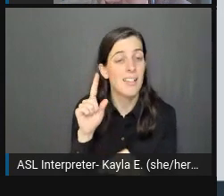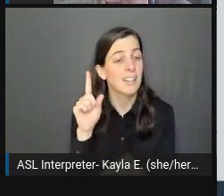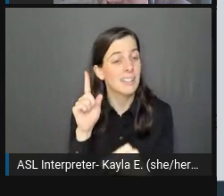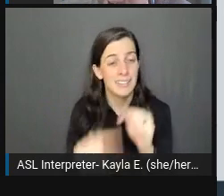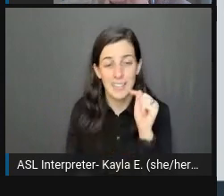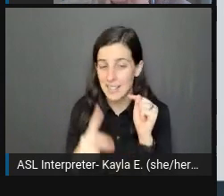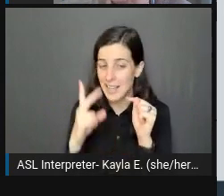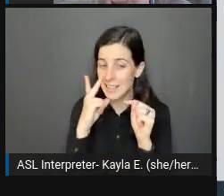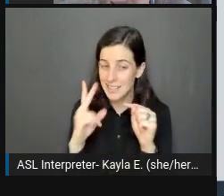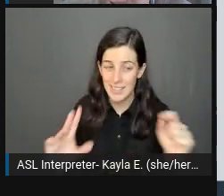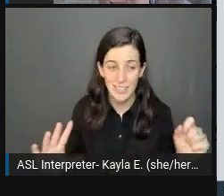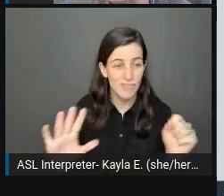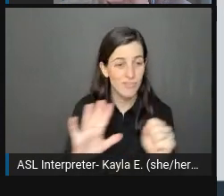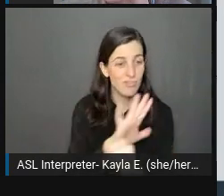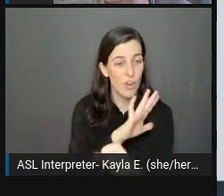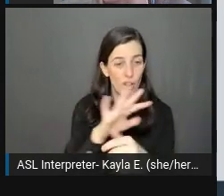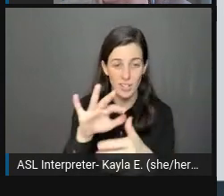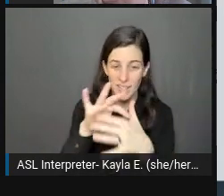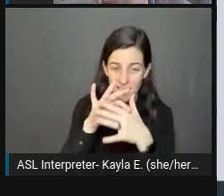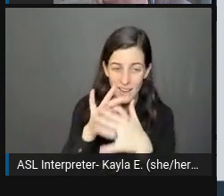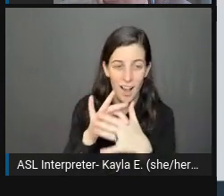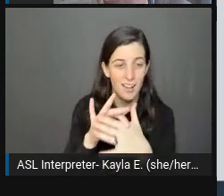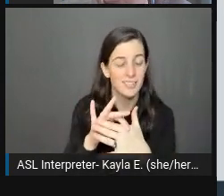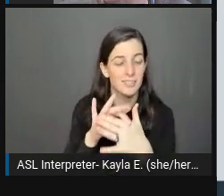of the website, but trust the window that shows the DDoS track.